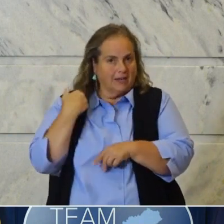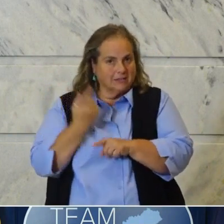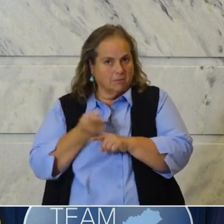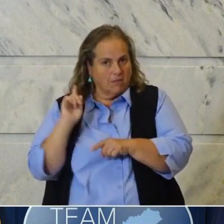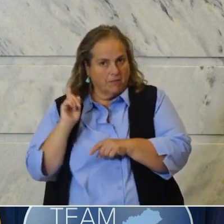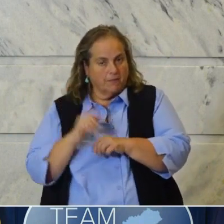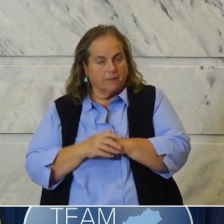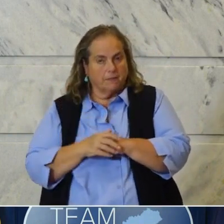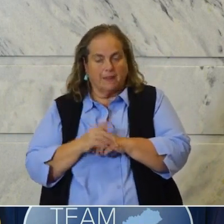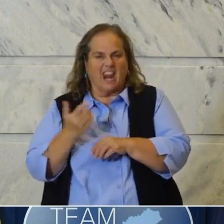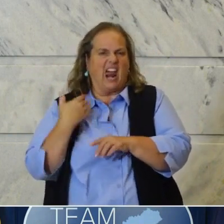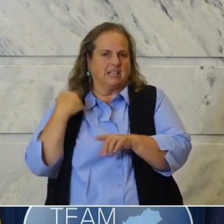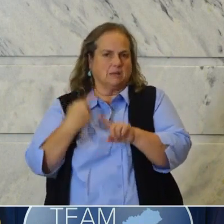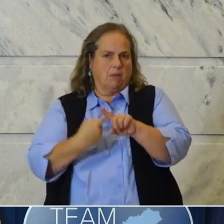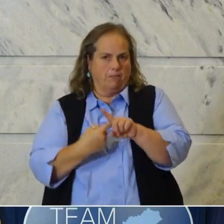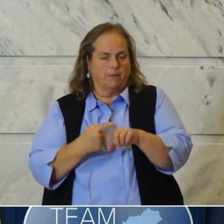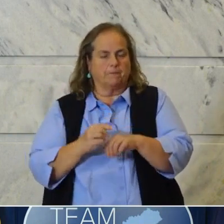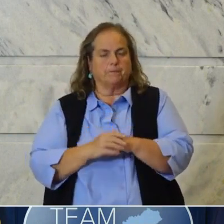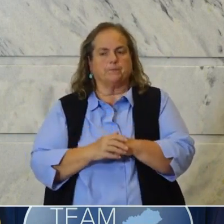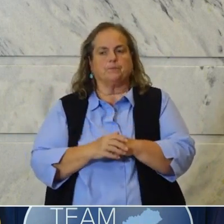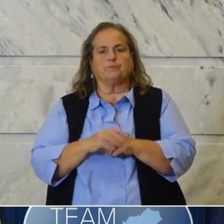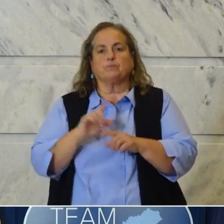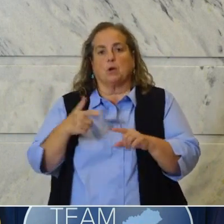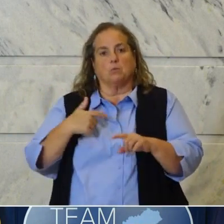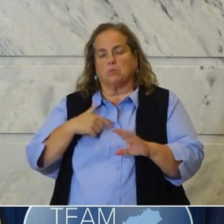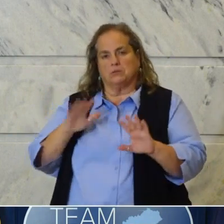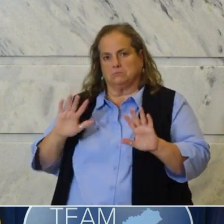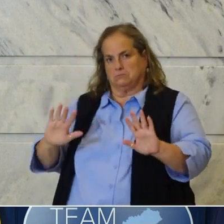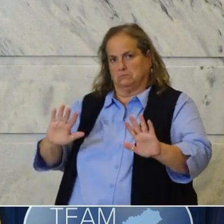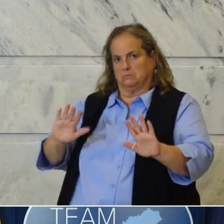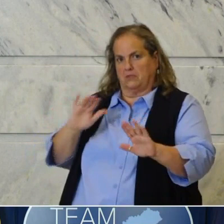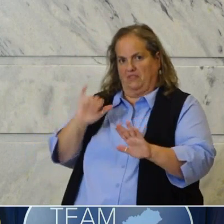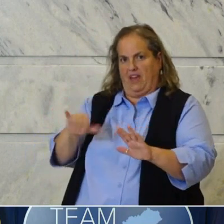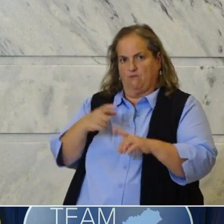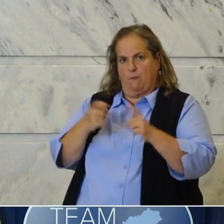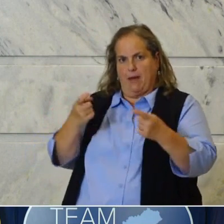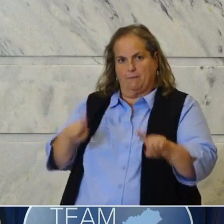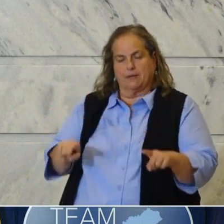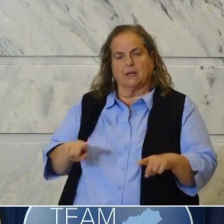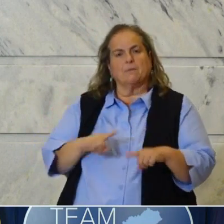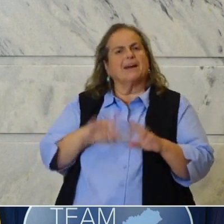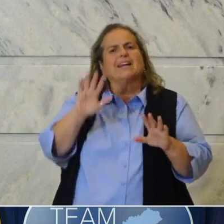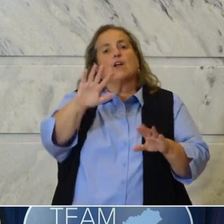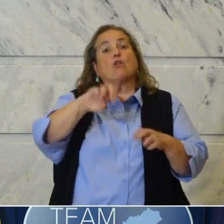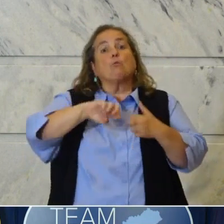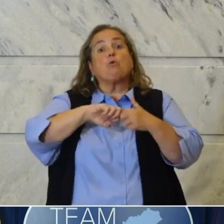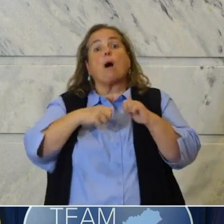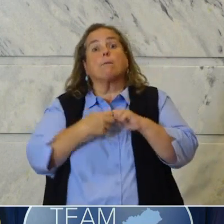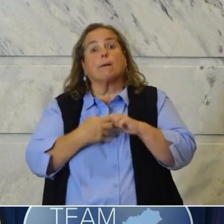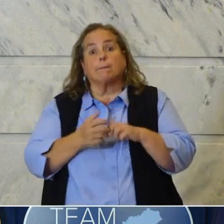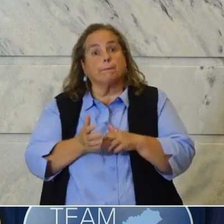but we held it off, and so now we hit a new plateau. But here's the problem. You can all relate to popcorn in the microwave, right? When you put the